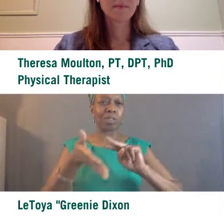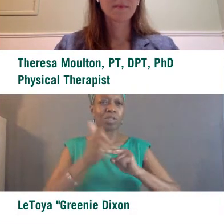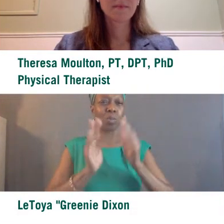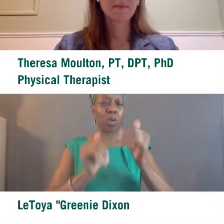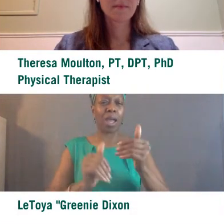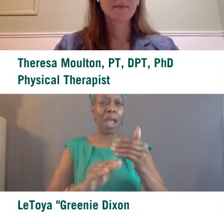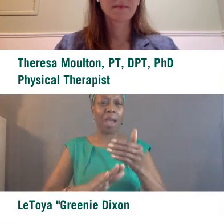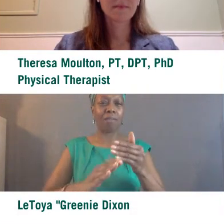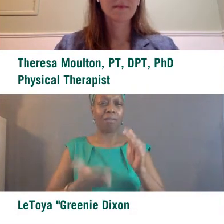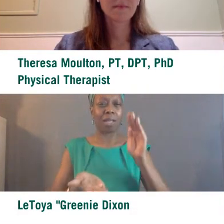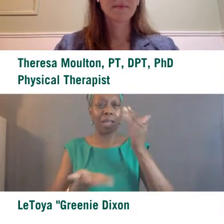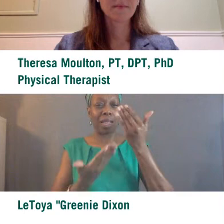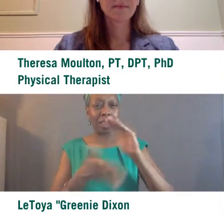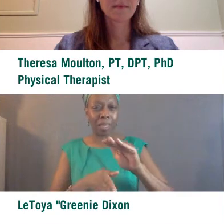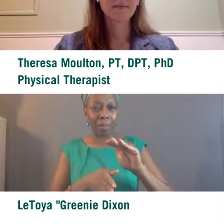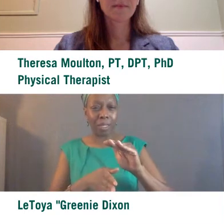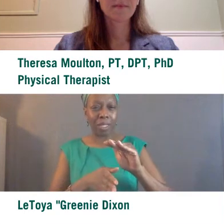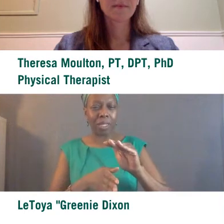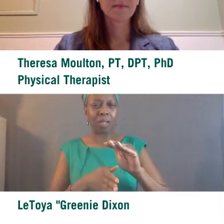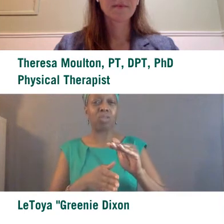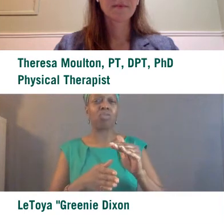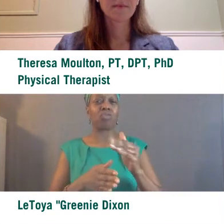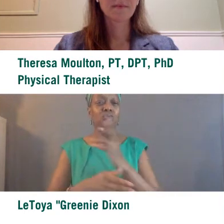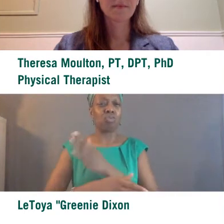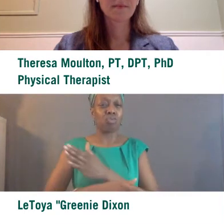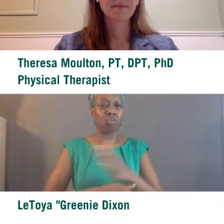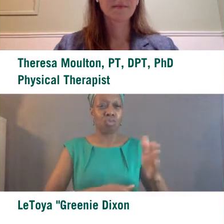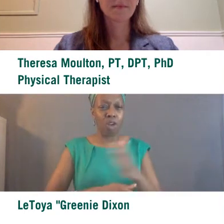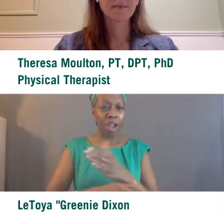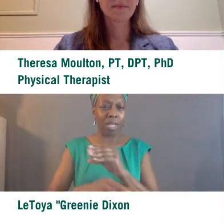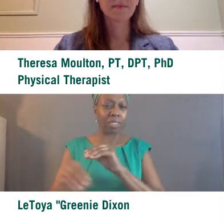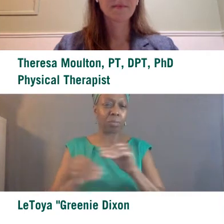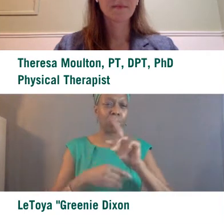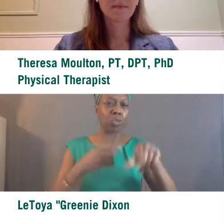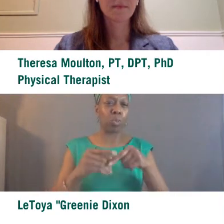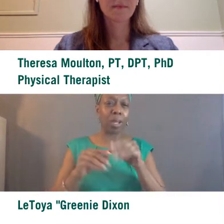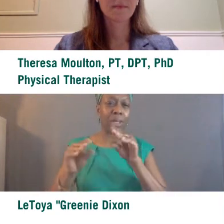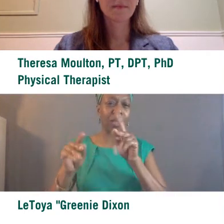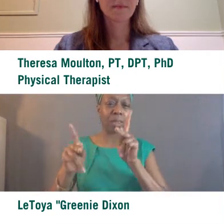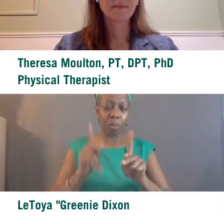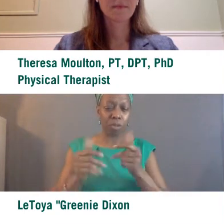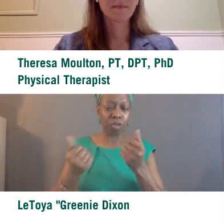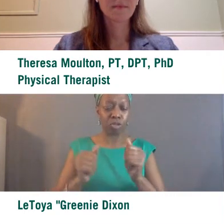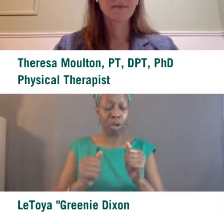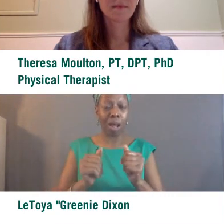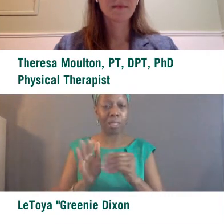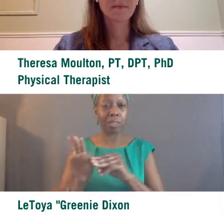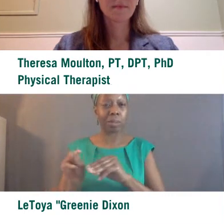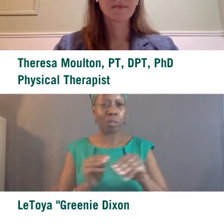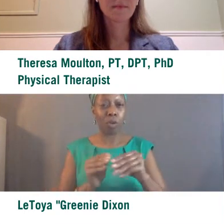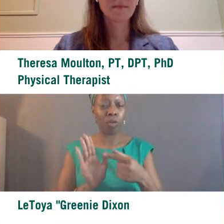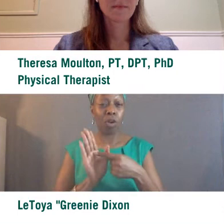when the child is or when the person is moving. So let's say for example, you start to run